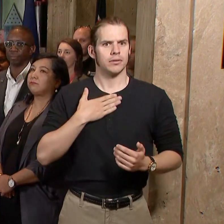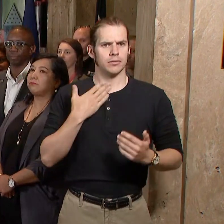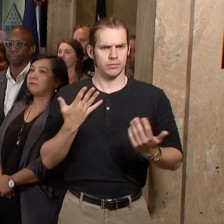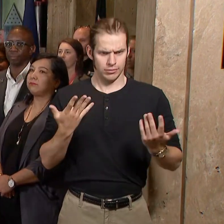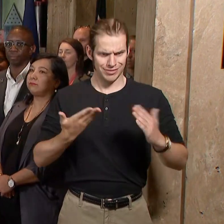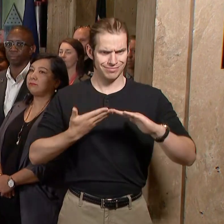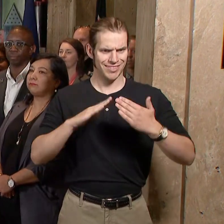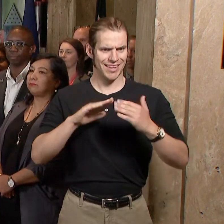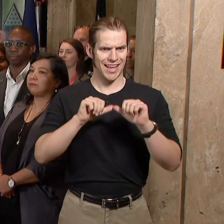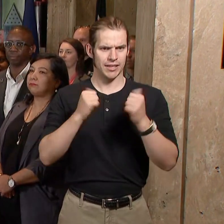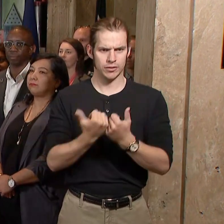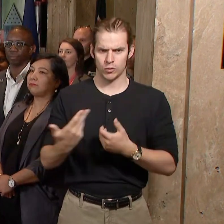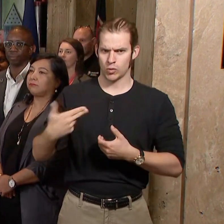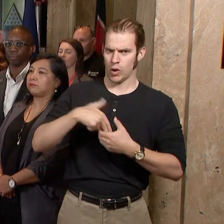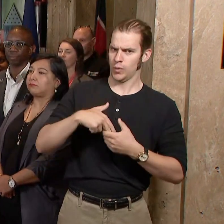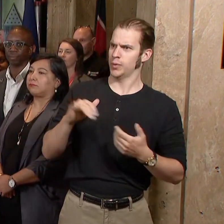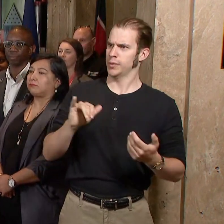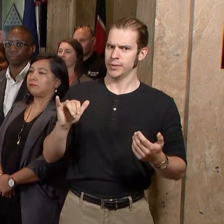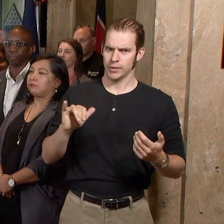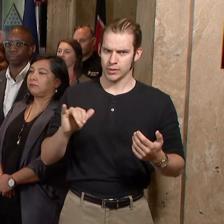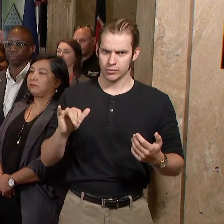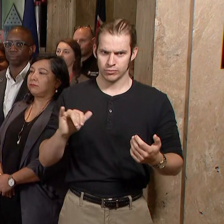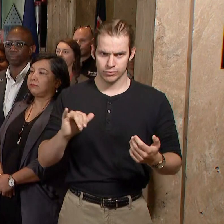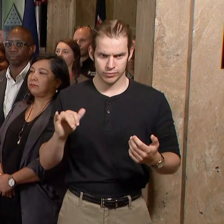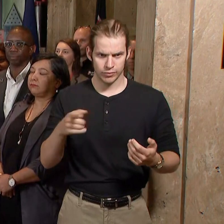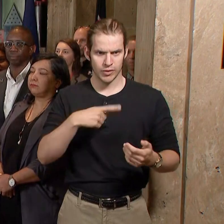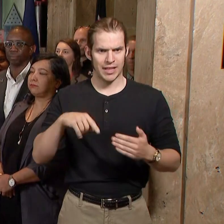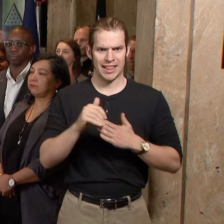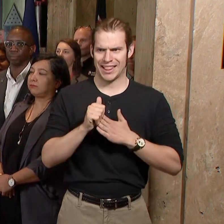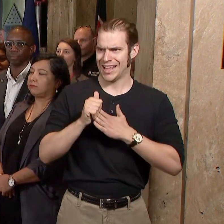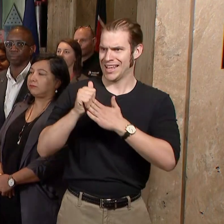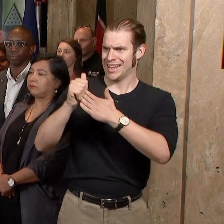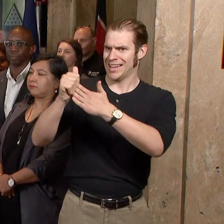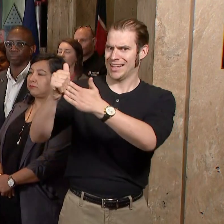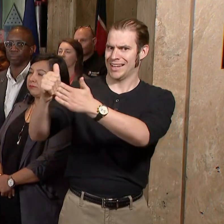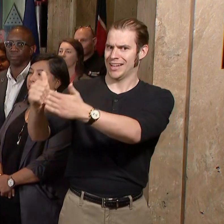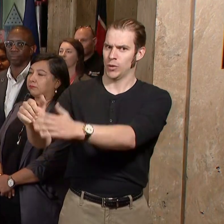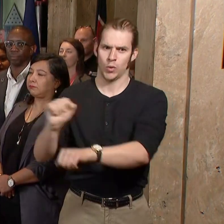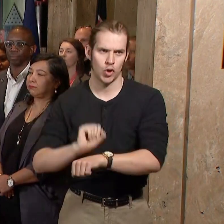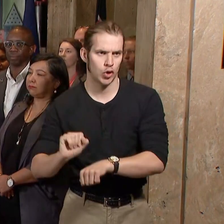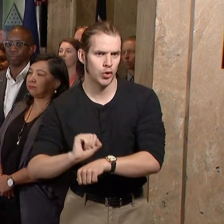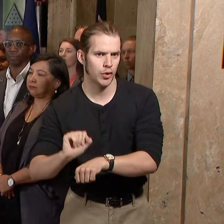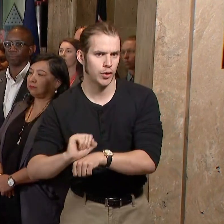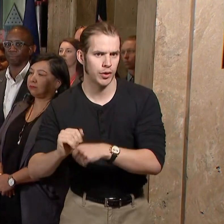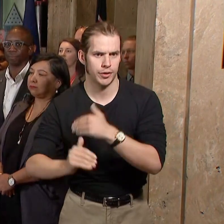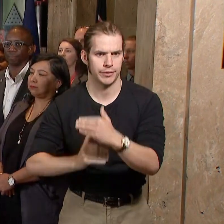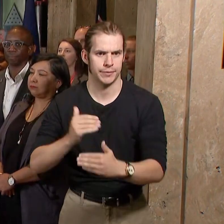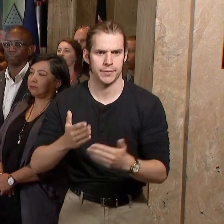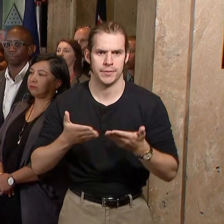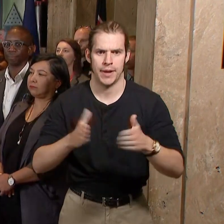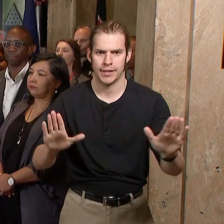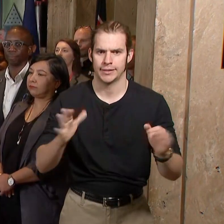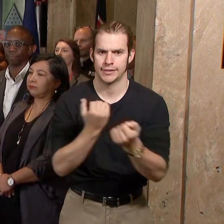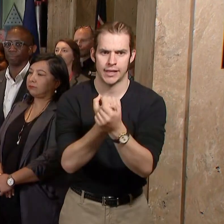These efforts in every facet, both our team from host as well as all of our public safety partners who have been really focused on how we